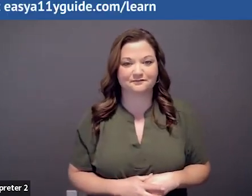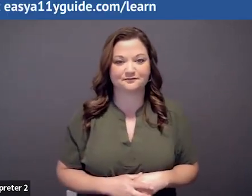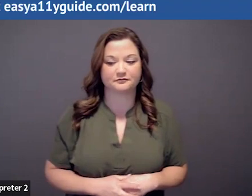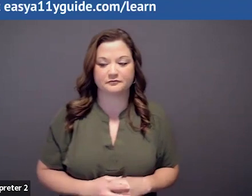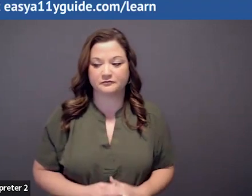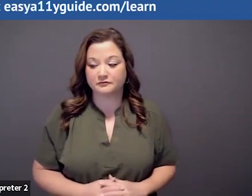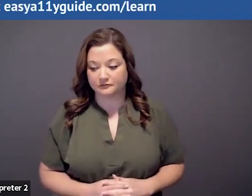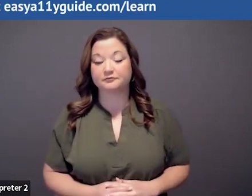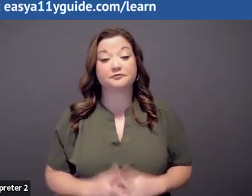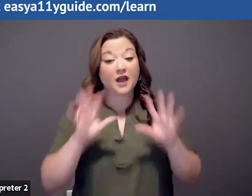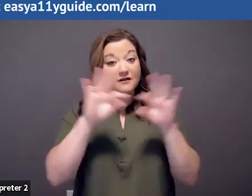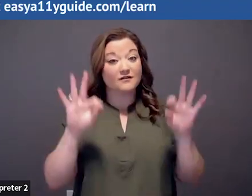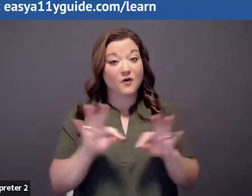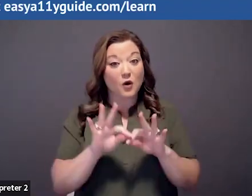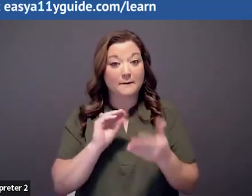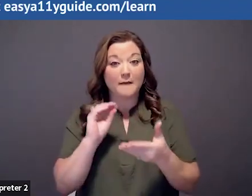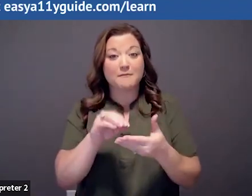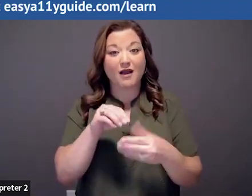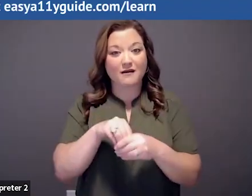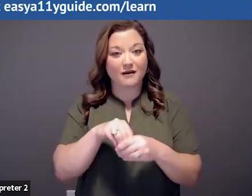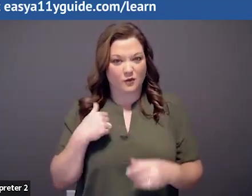The form plugins that we went with.